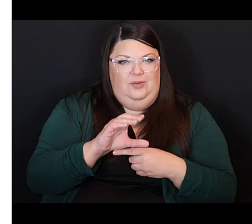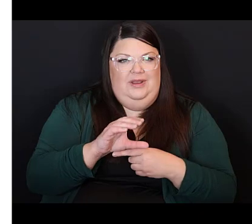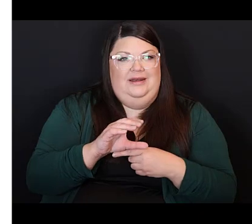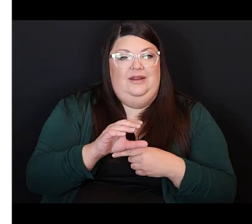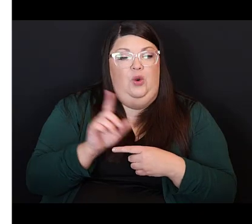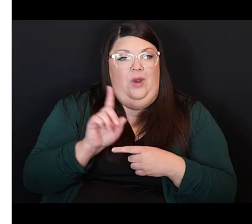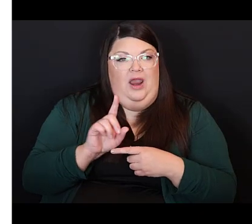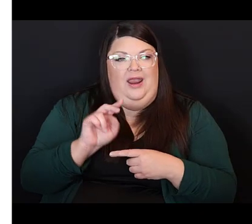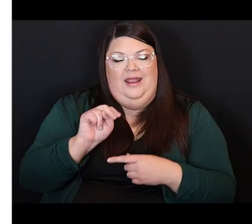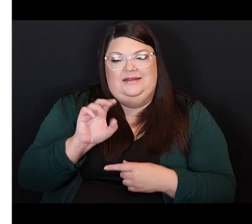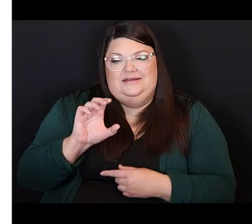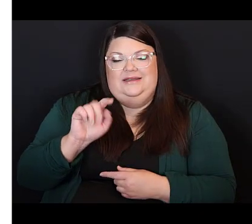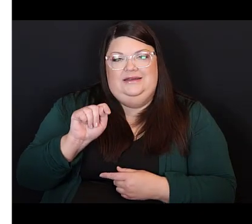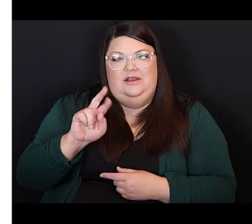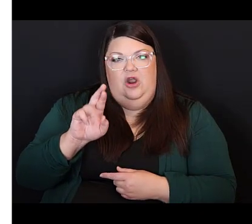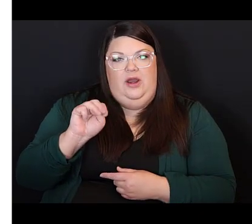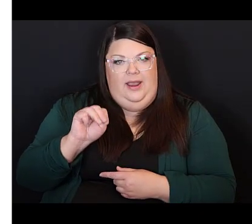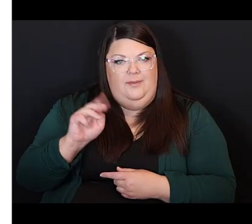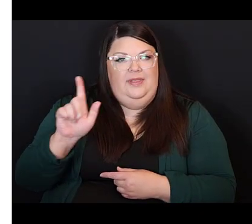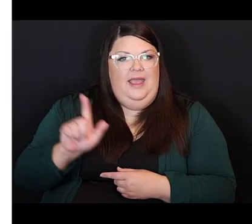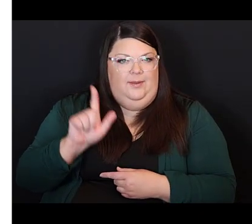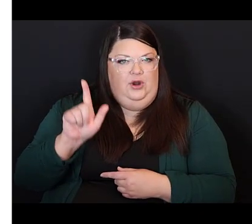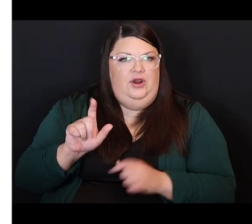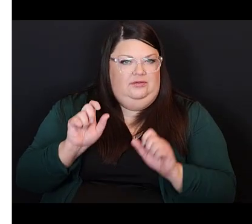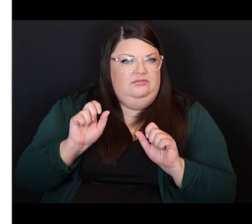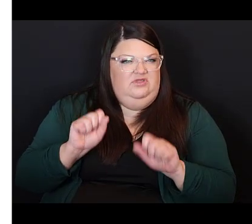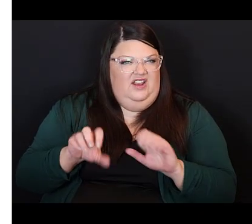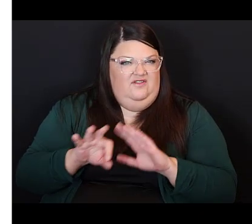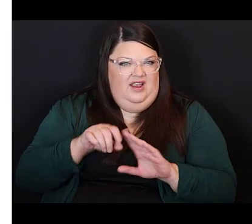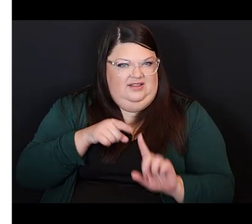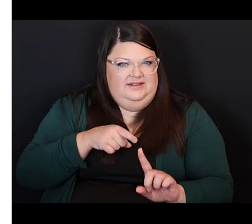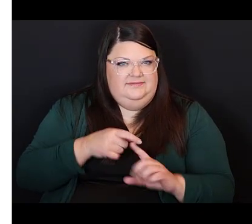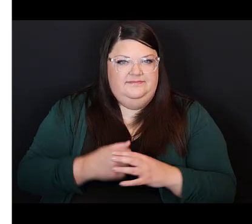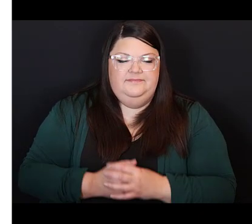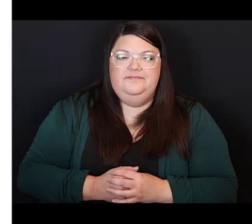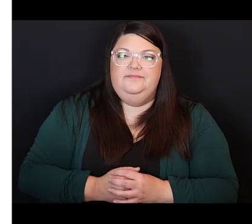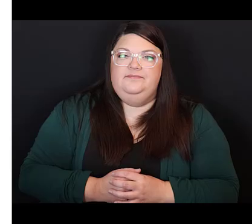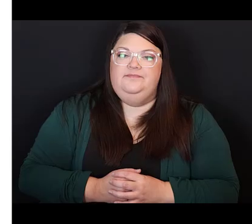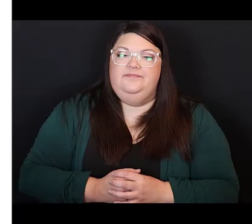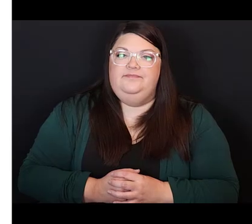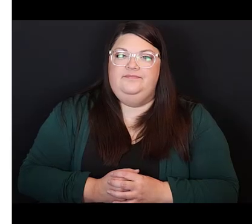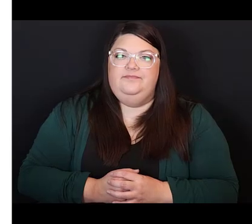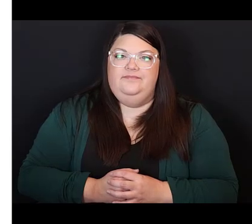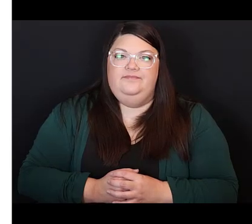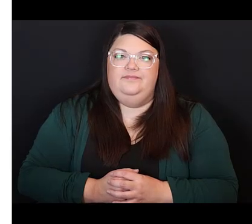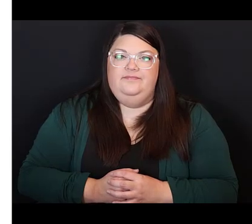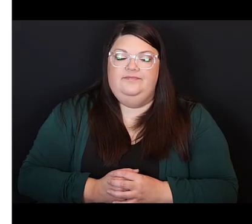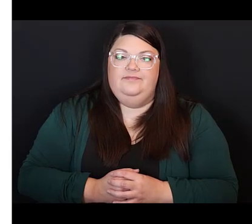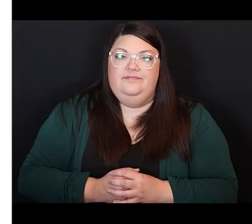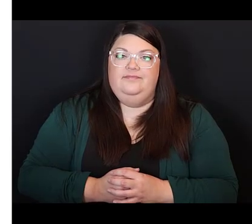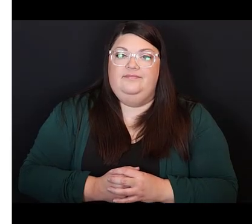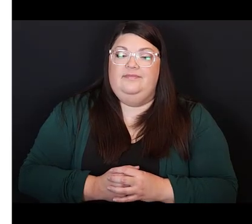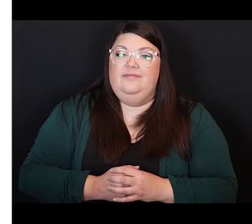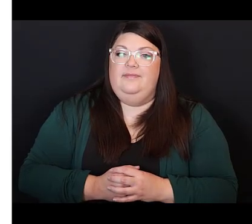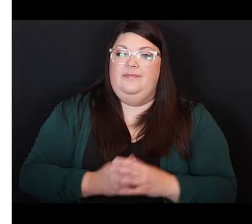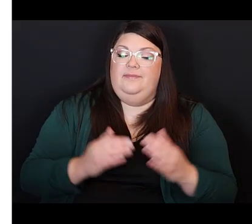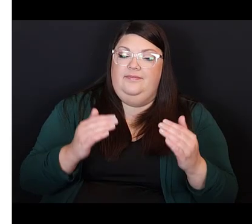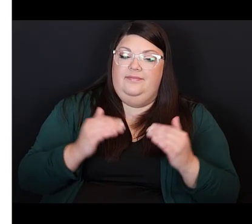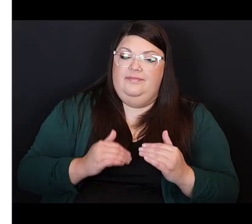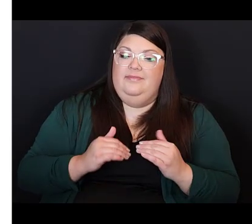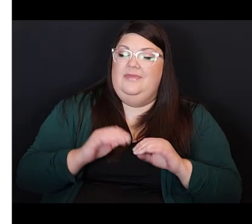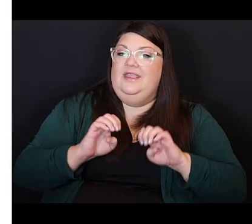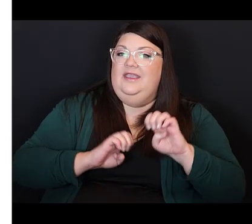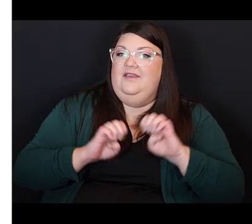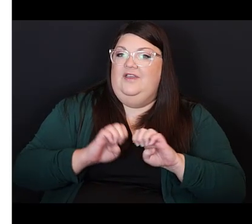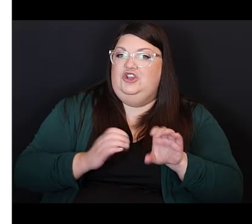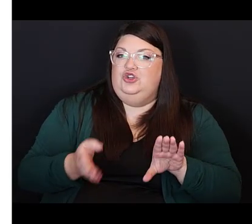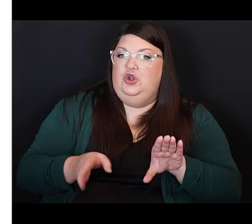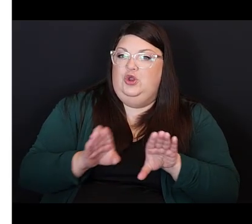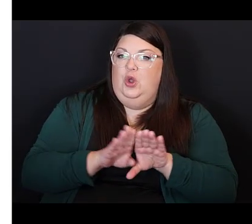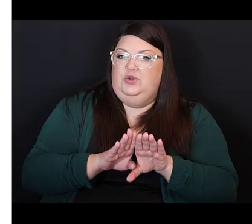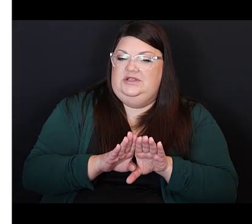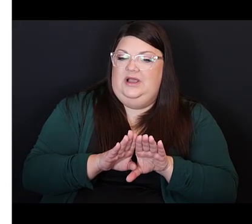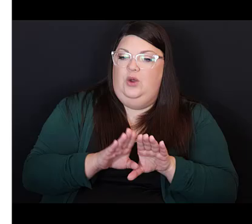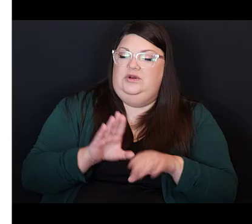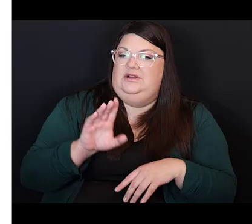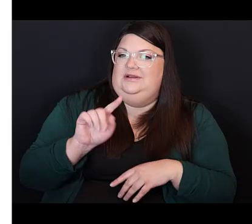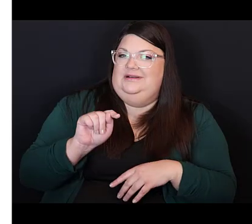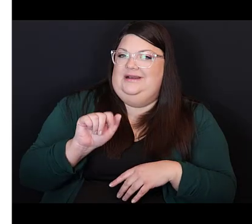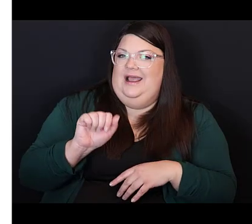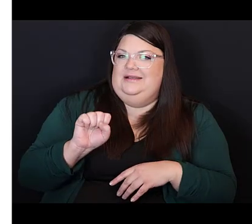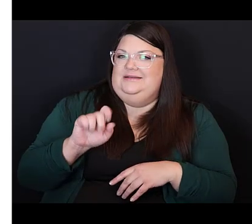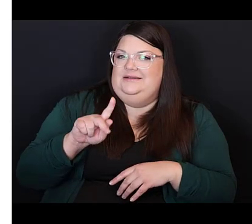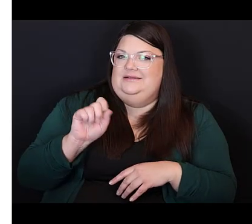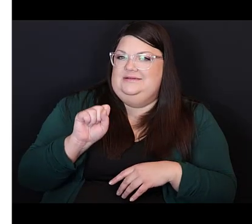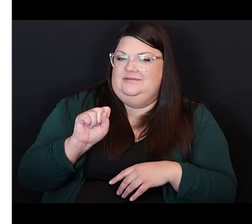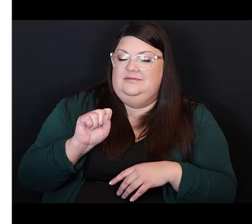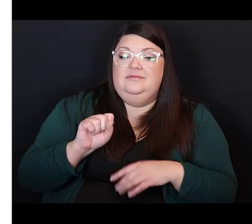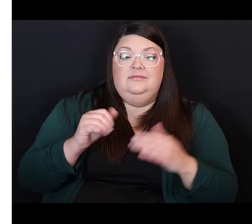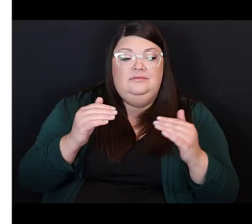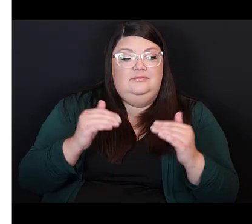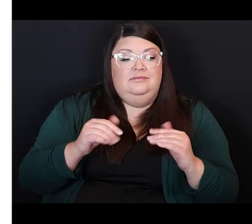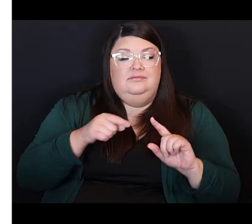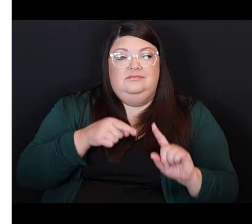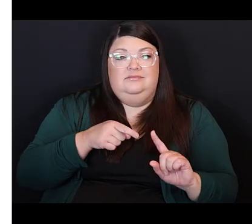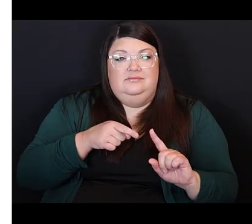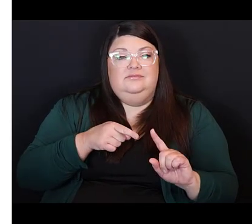document hosted in the NCRTM Library. Slide 8, Evaluation Close-Out Tasks.